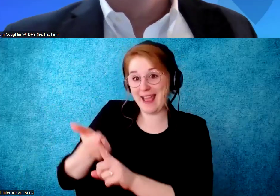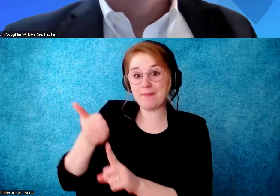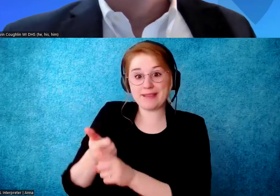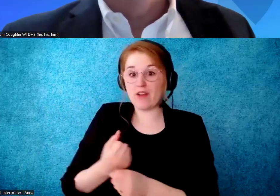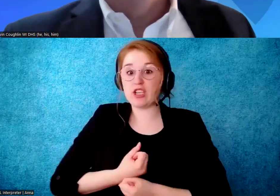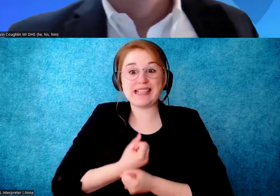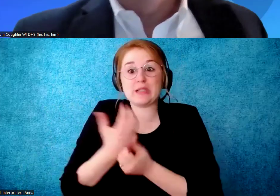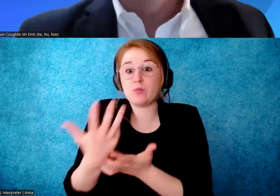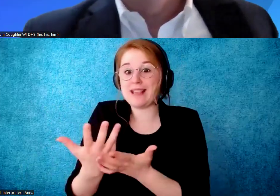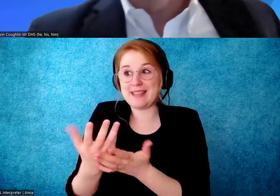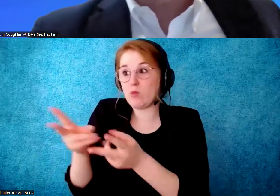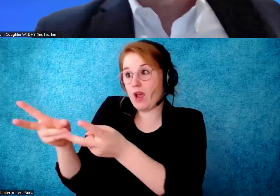people speaking from their heart.